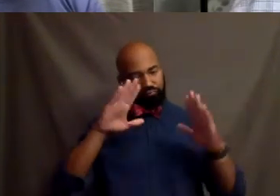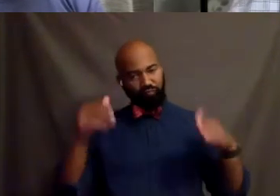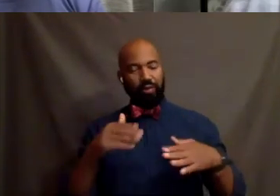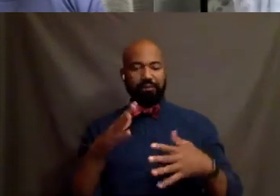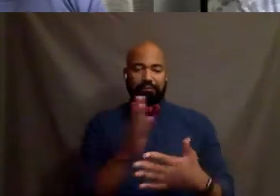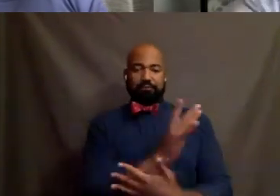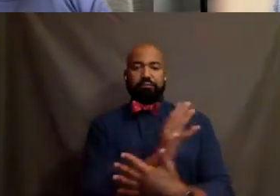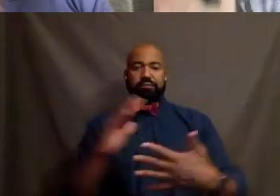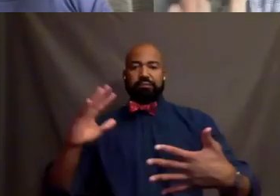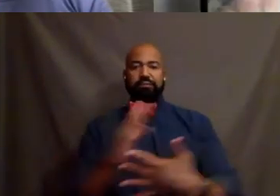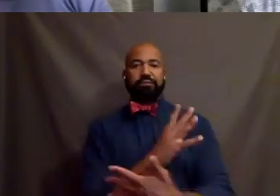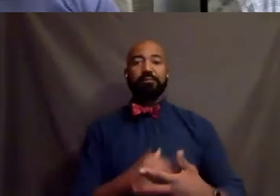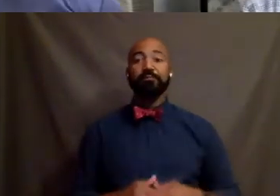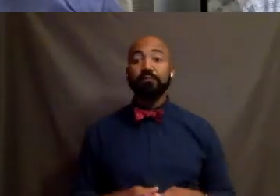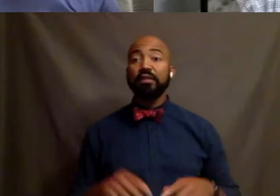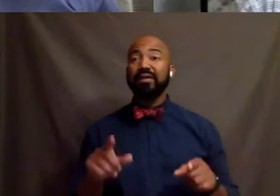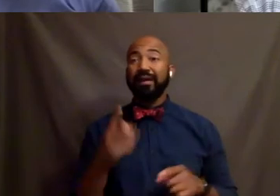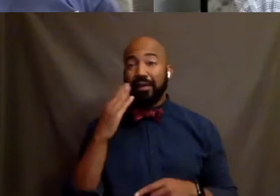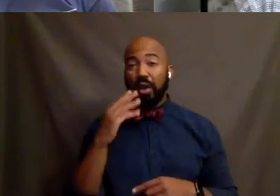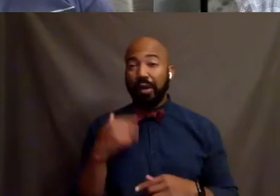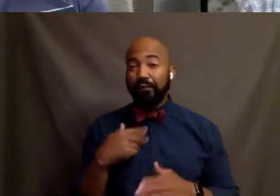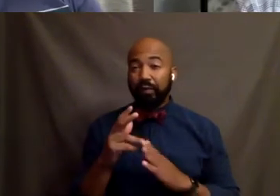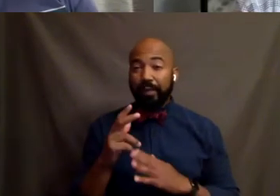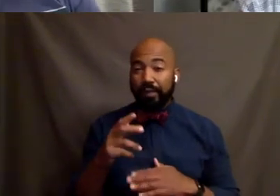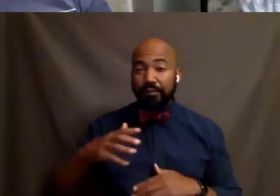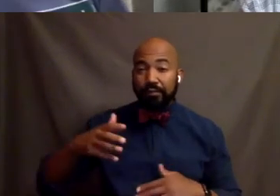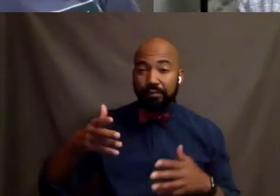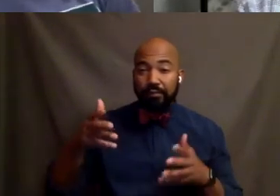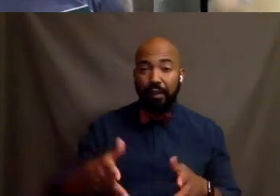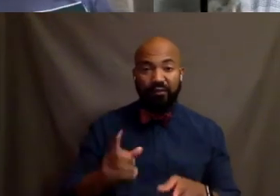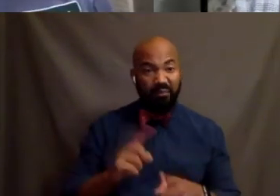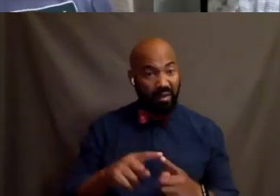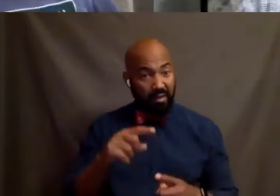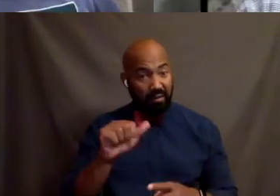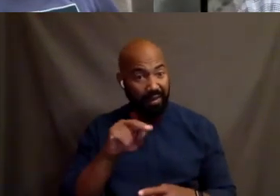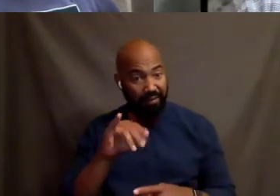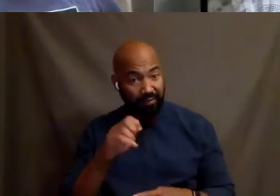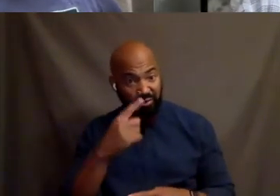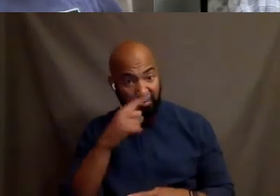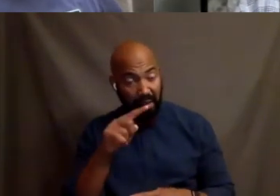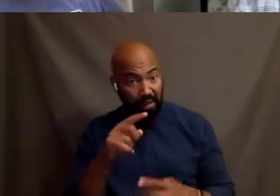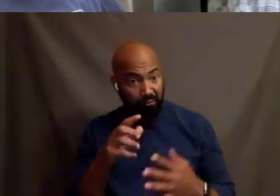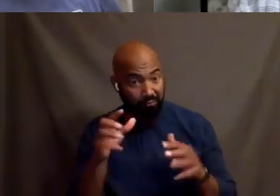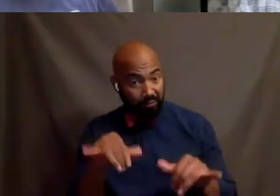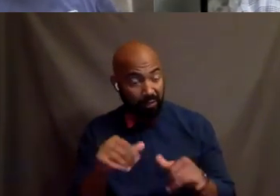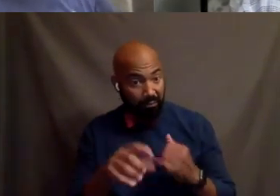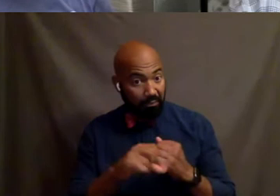Annie, are you able to stay a little bit past the hour? Absolutely, absolutely. Okay, so we're gonna keep going. And I wanna recognize that some folks